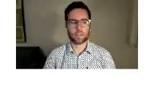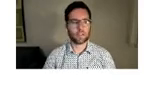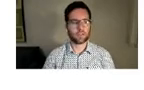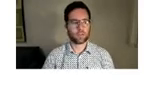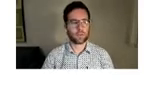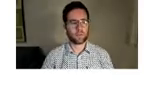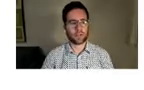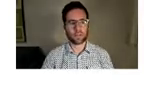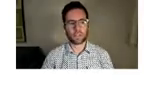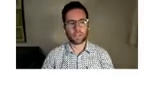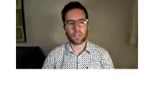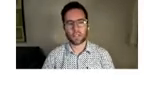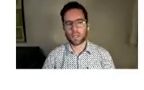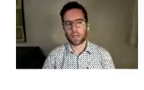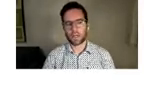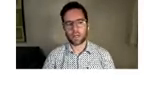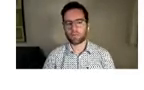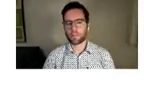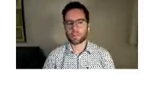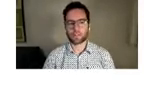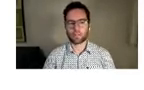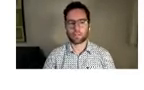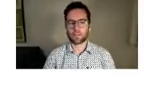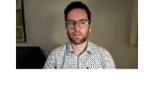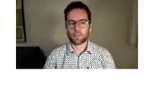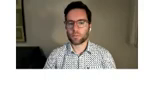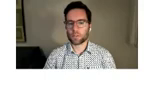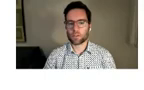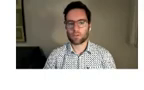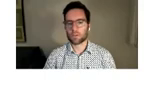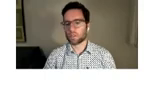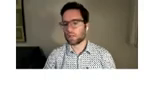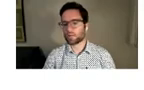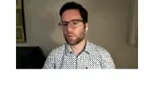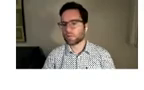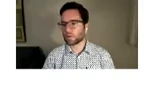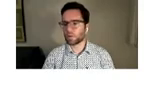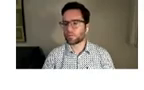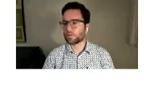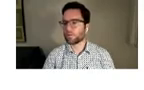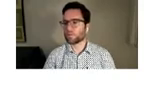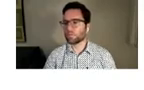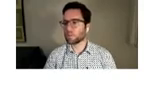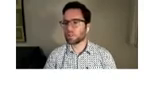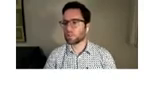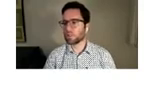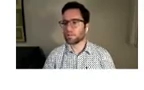videos. so we found that outreach on on Facebook or announcements at conferences really didn't lead